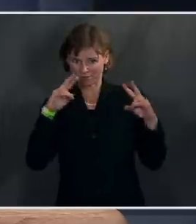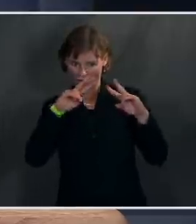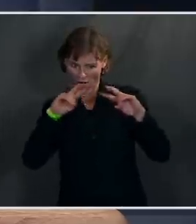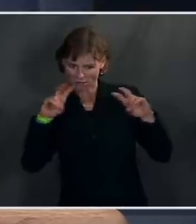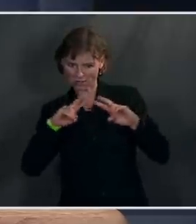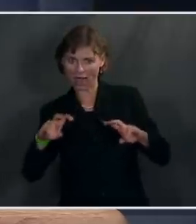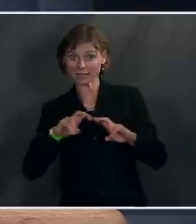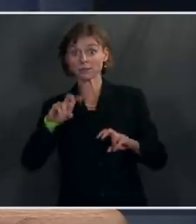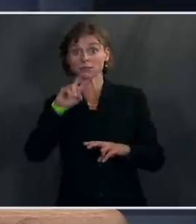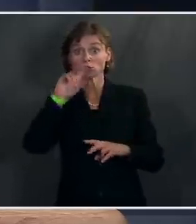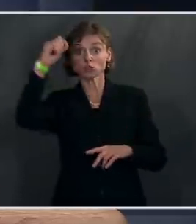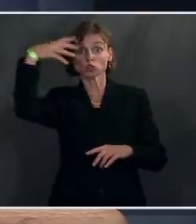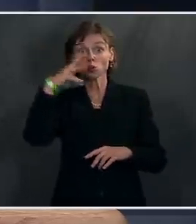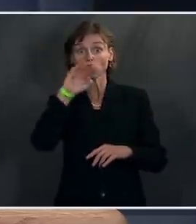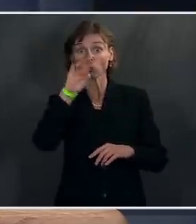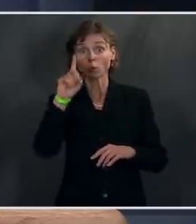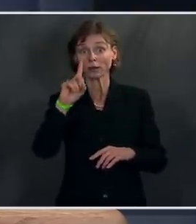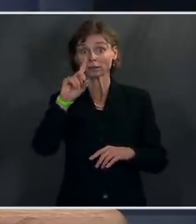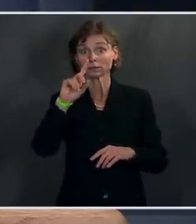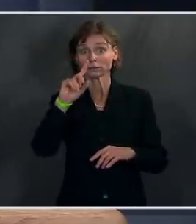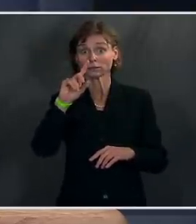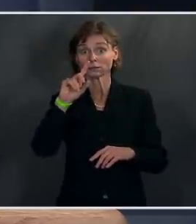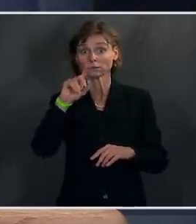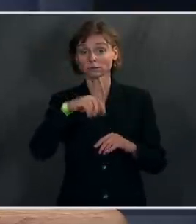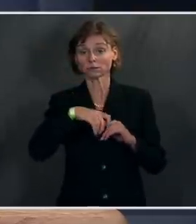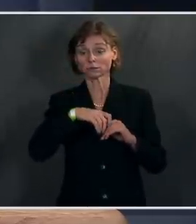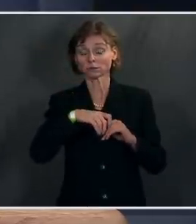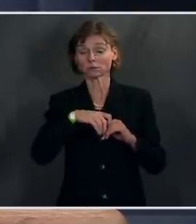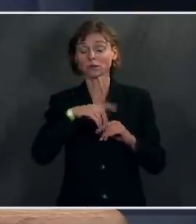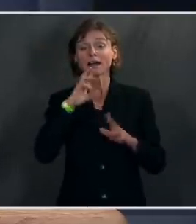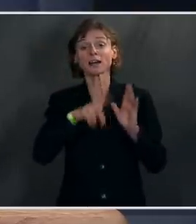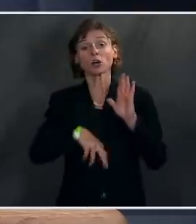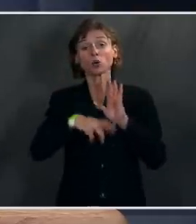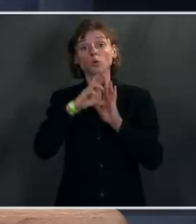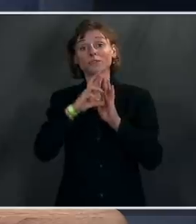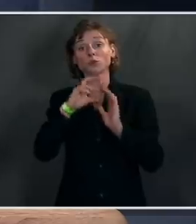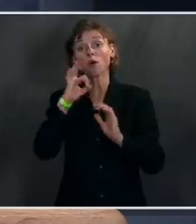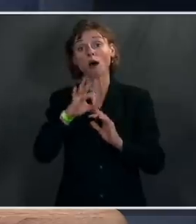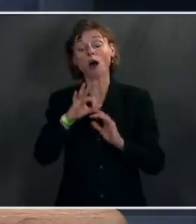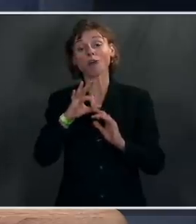It includes a review of the reports around bounties on troops.